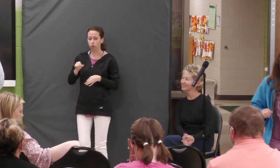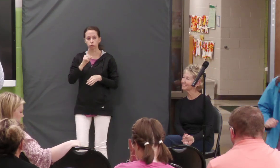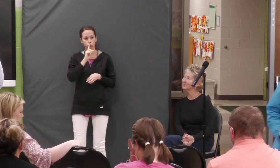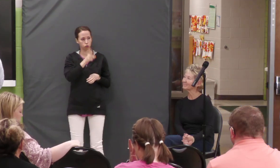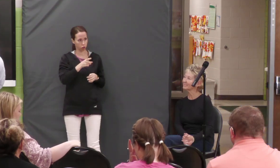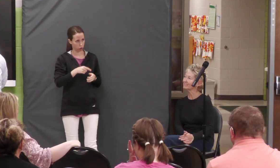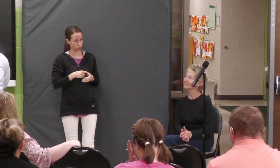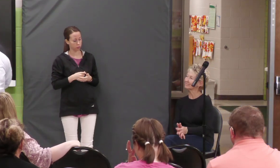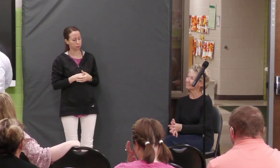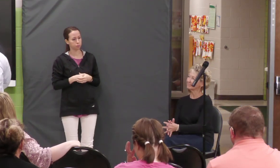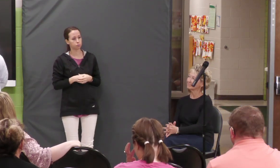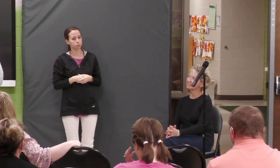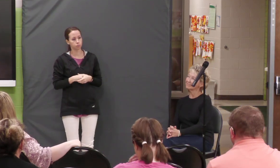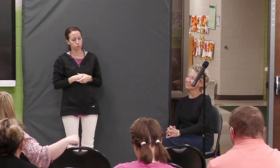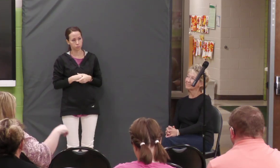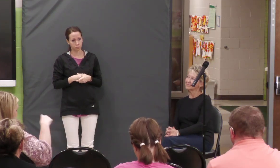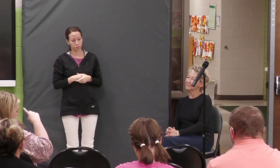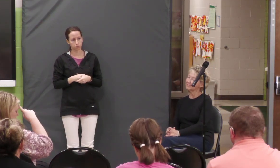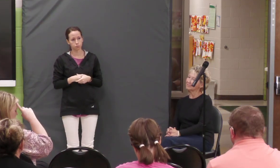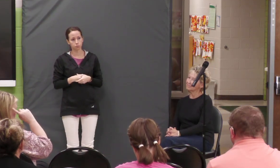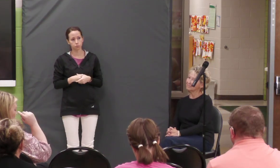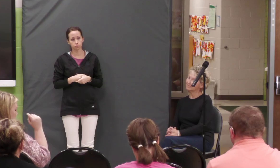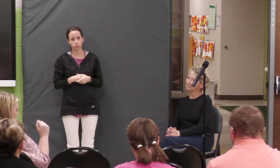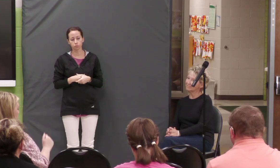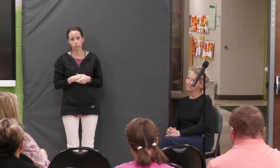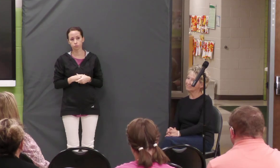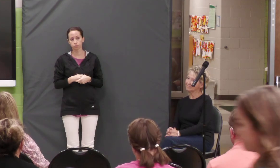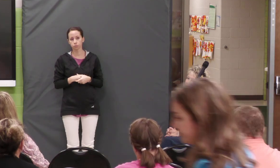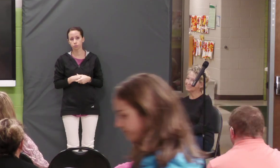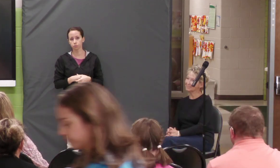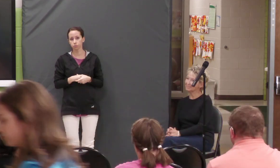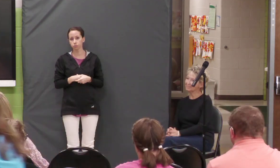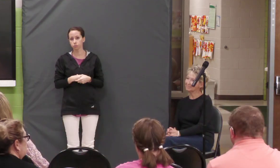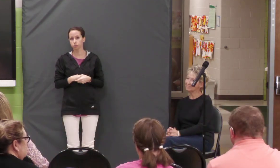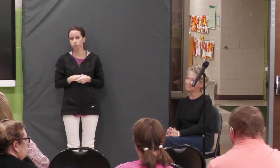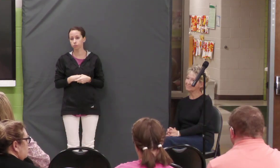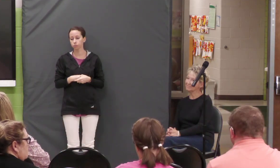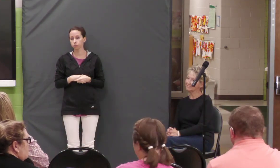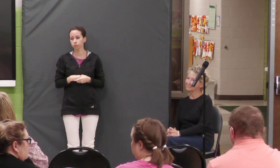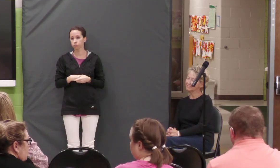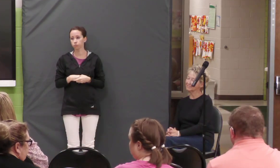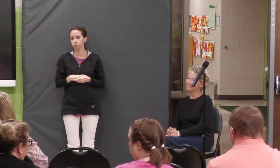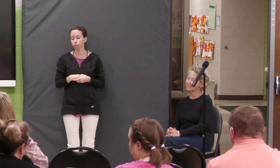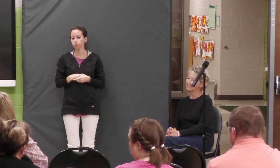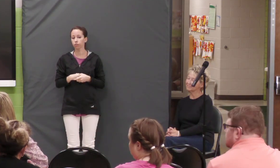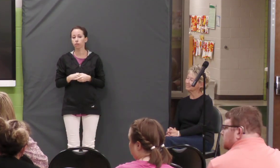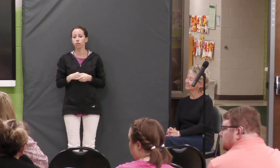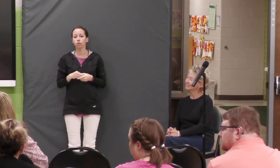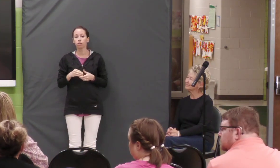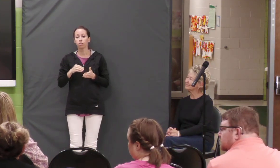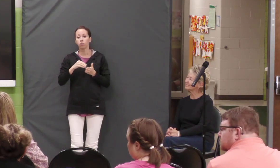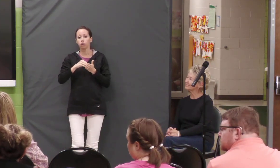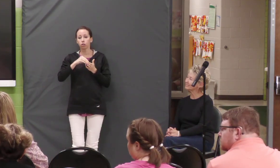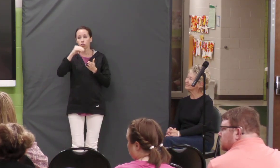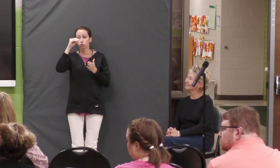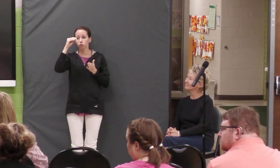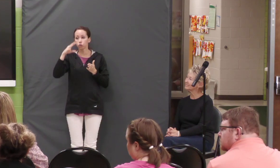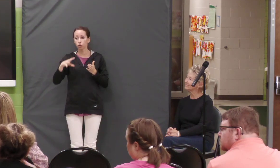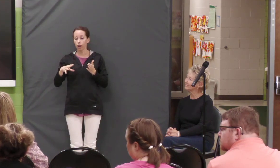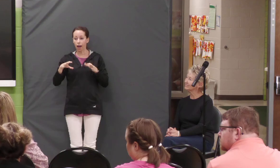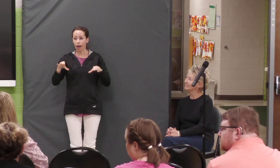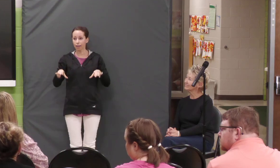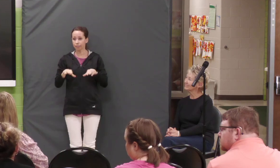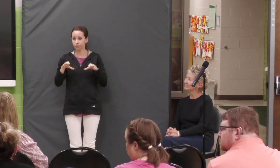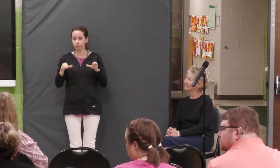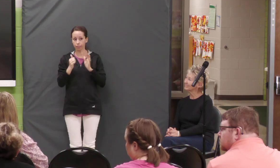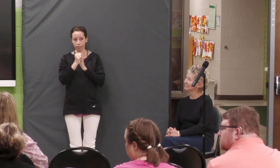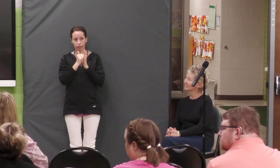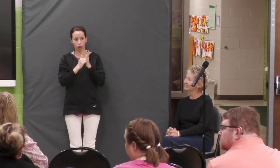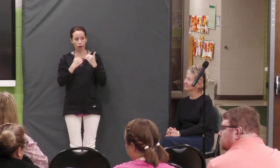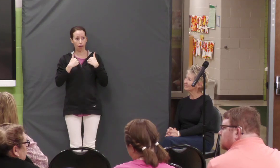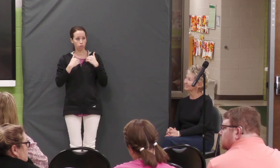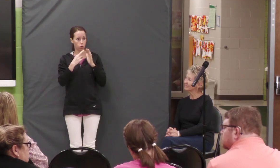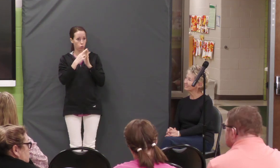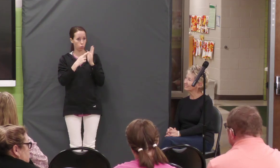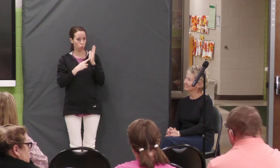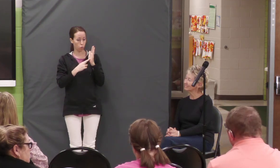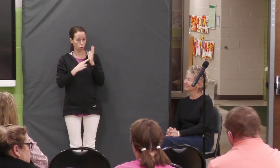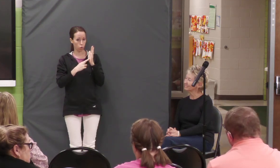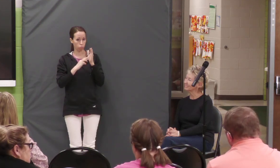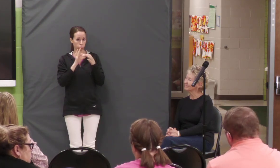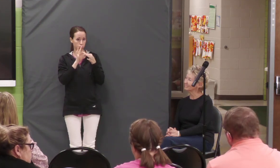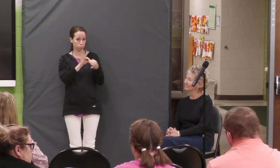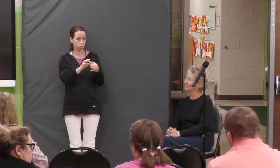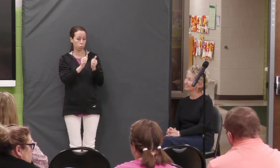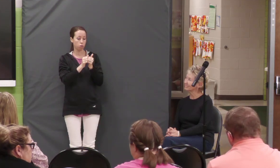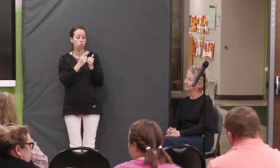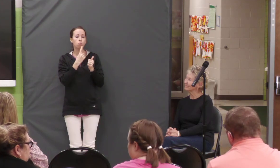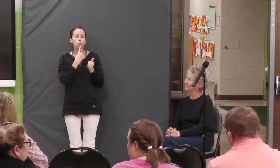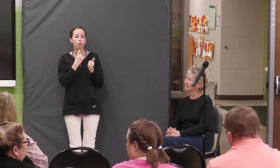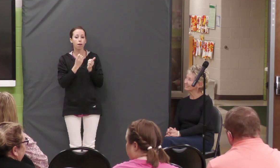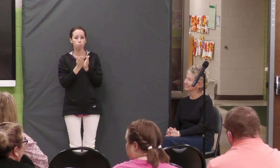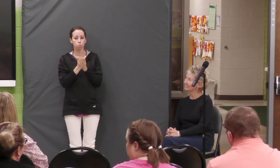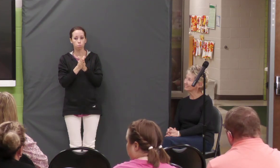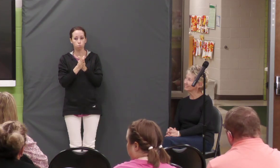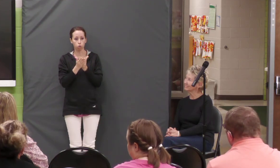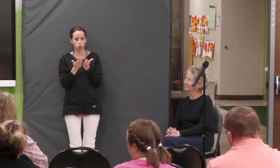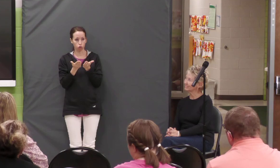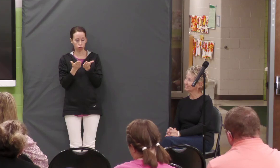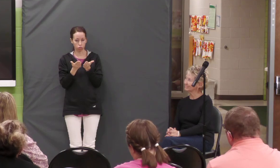absolutely Student Activity accounts um have some rules known as red book and those are rules that KDE